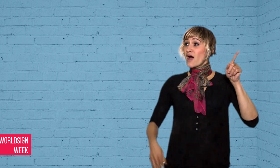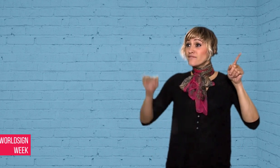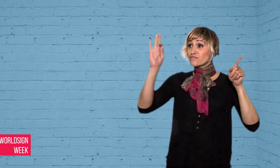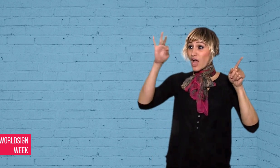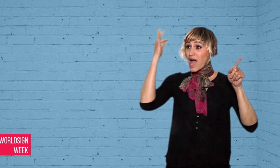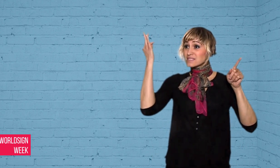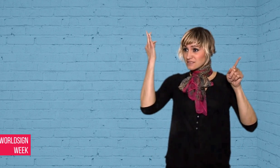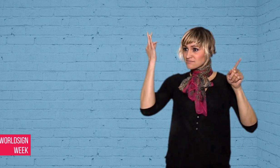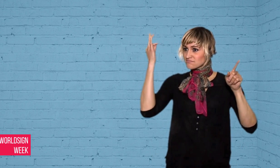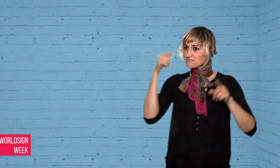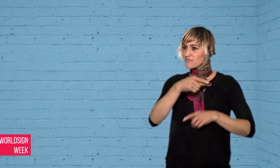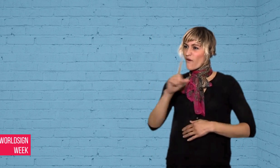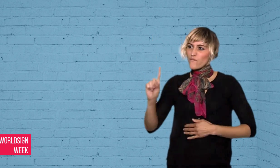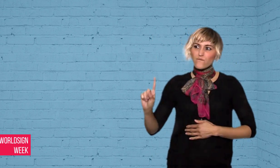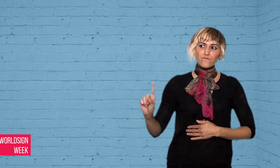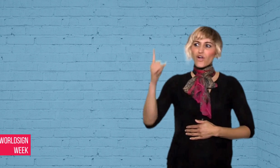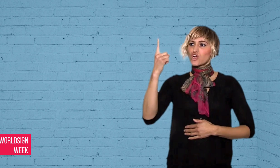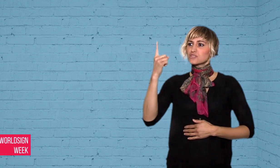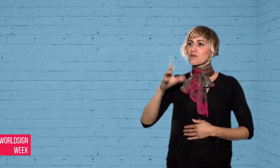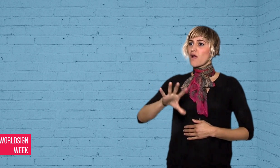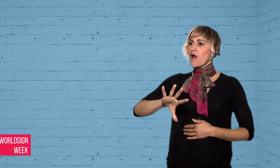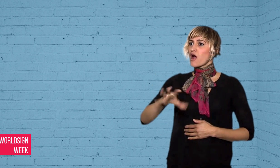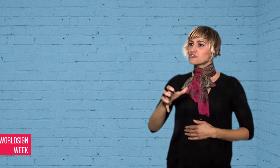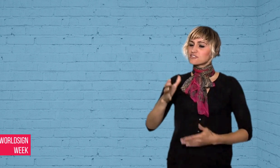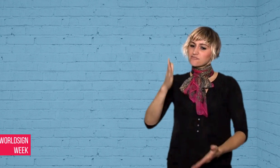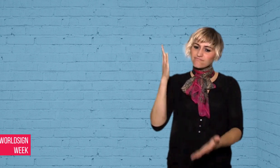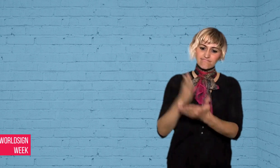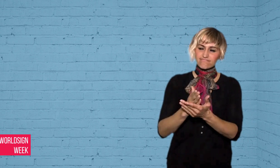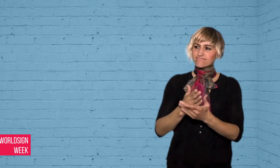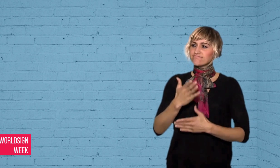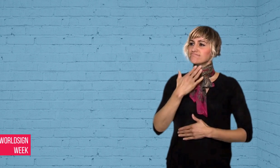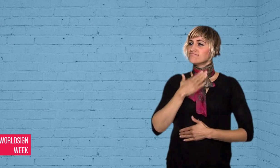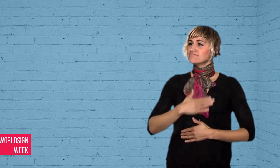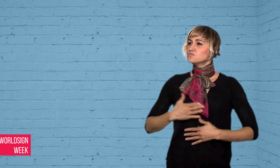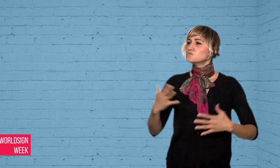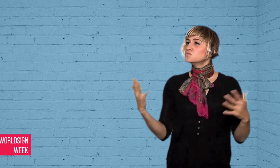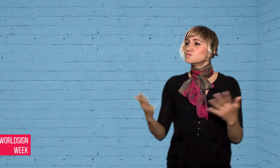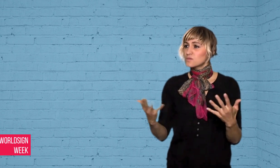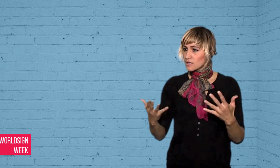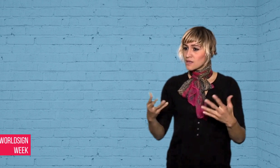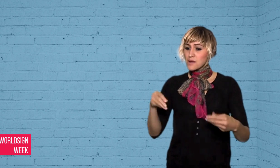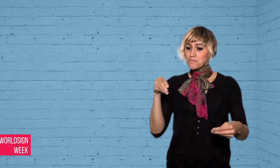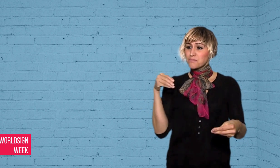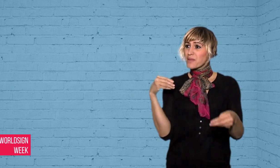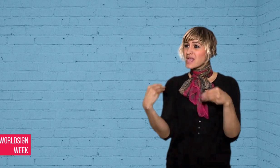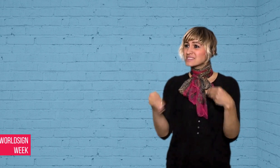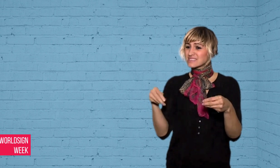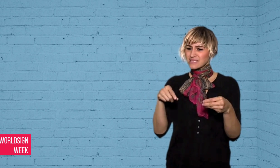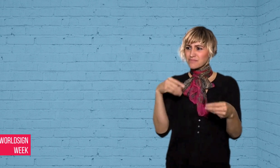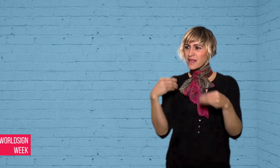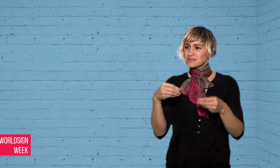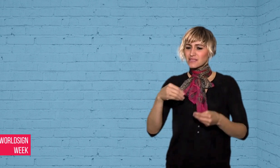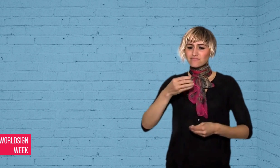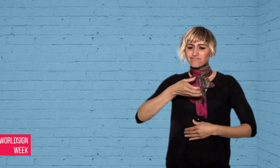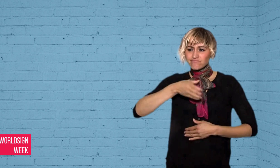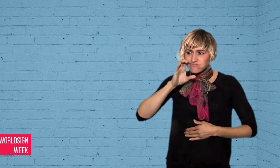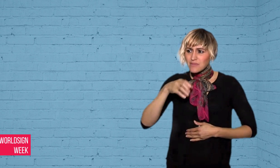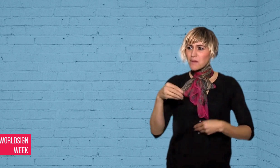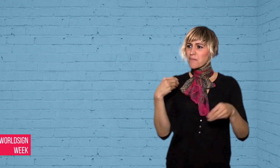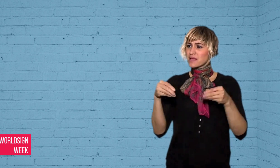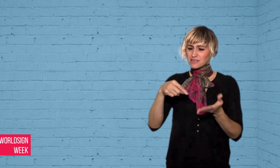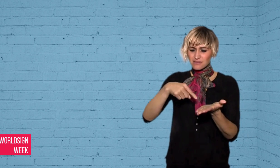France became the first country to blanket ban